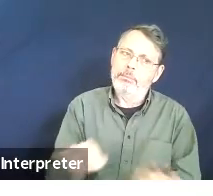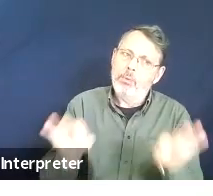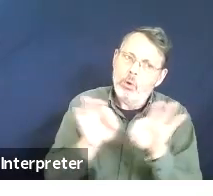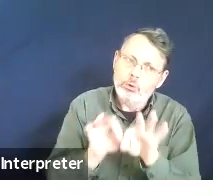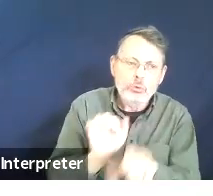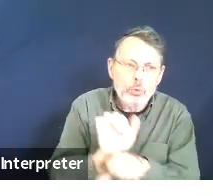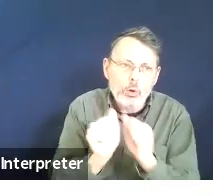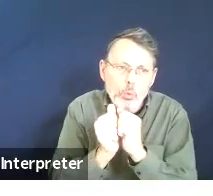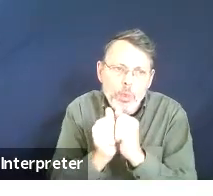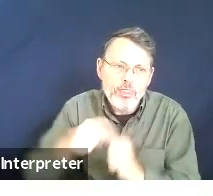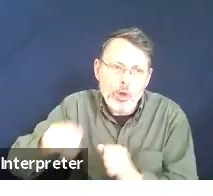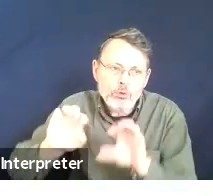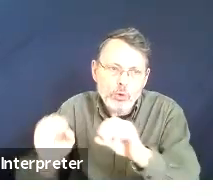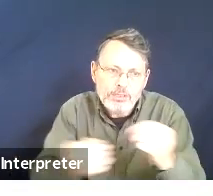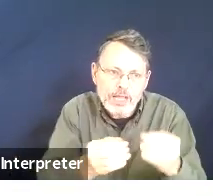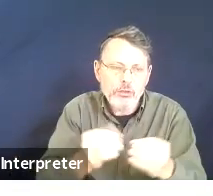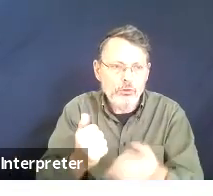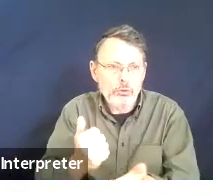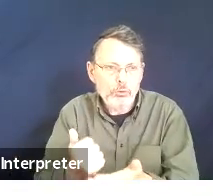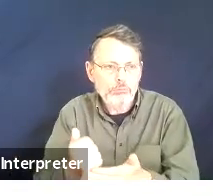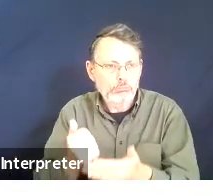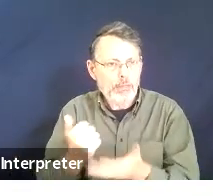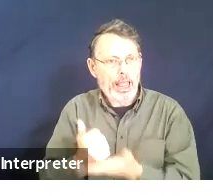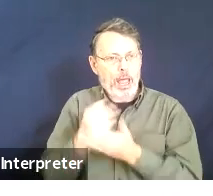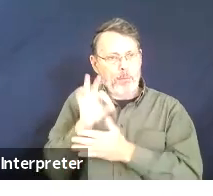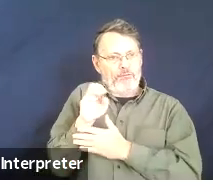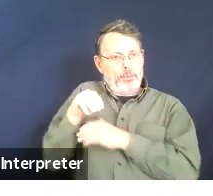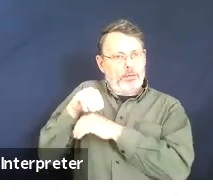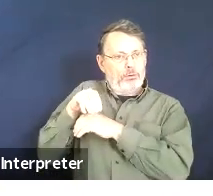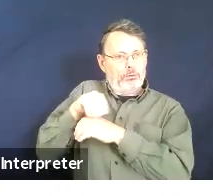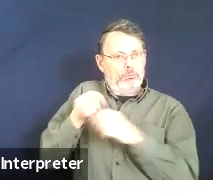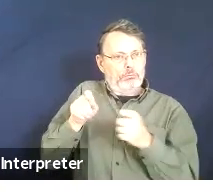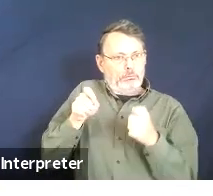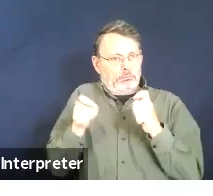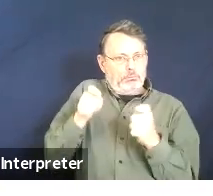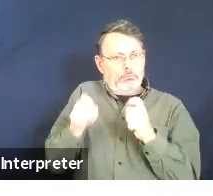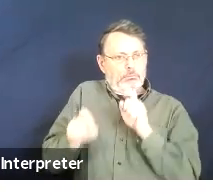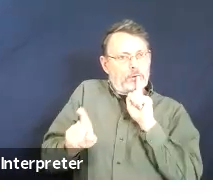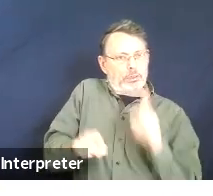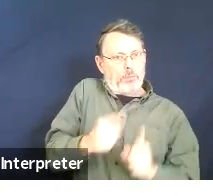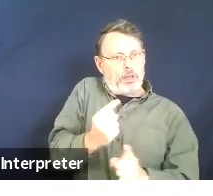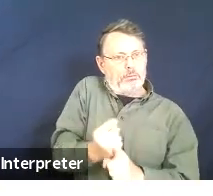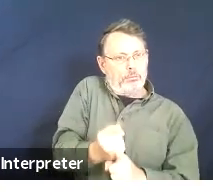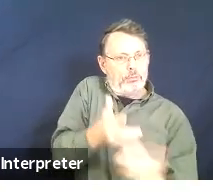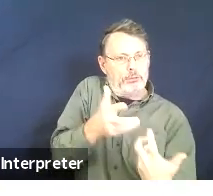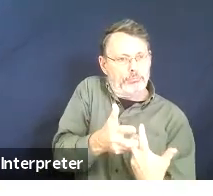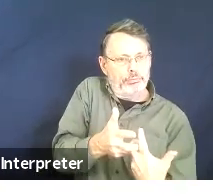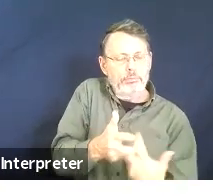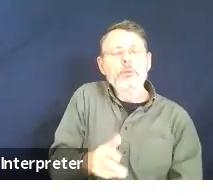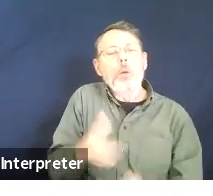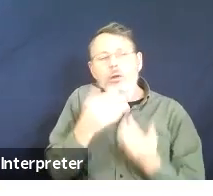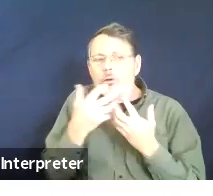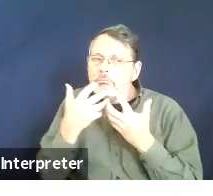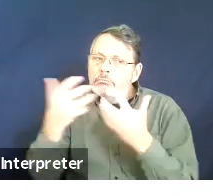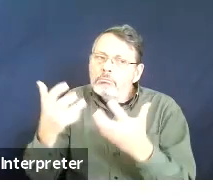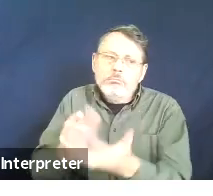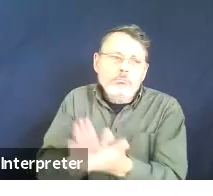this response from FEMA's perspective. And so I do want to give a shout out to the Pacific ADA team,